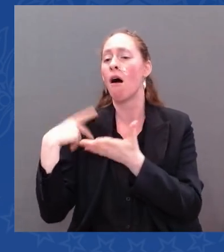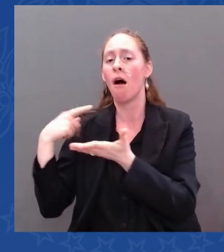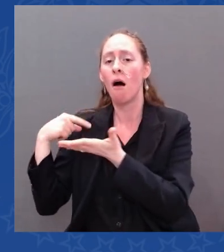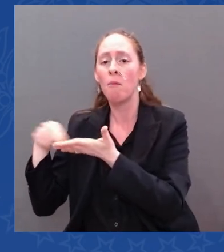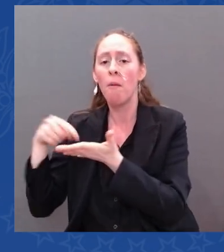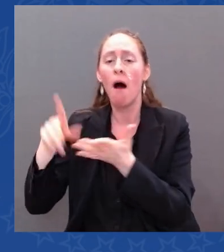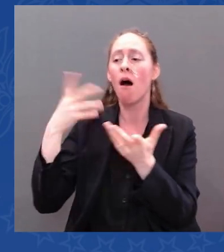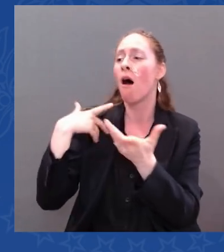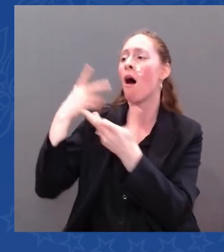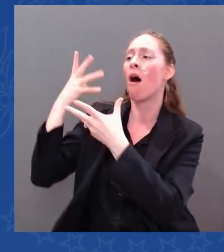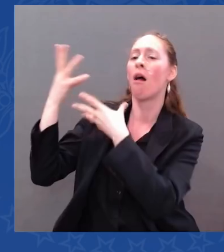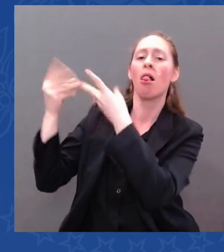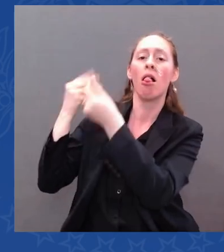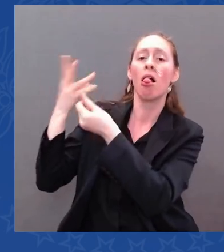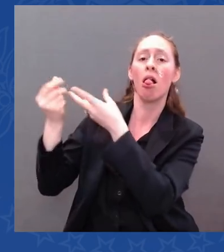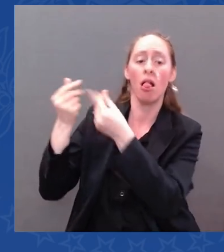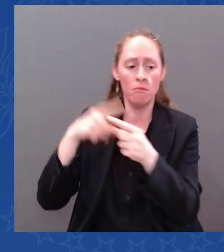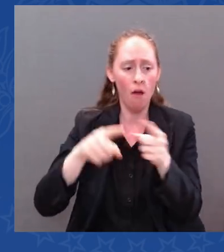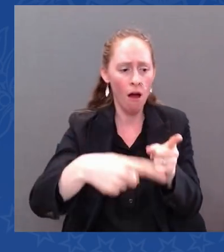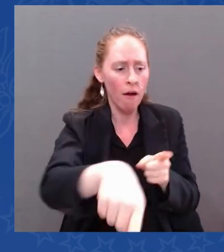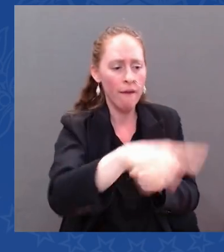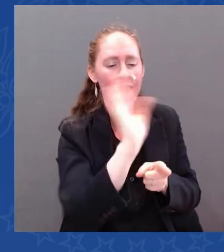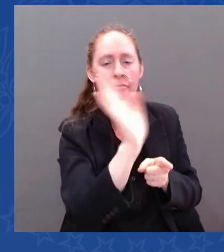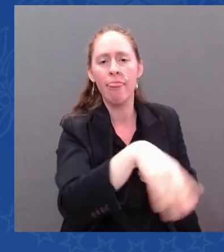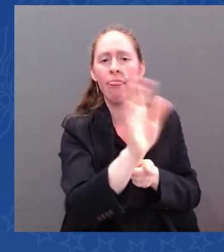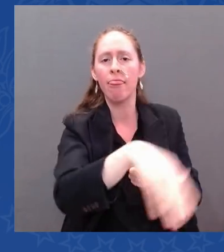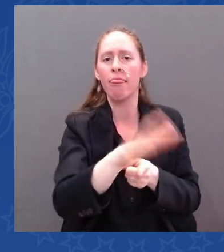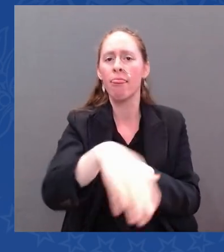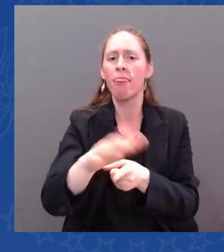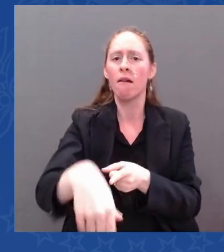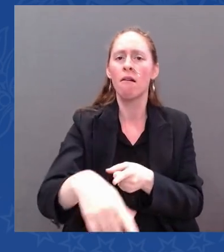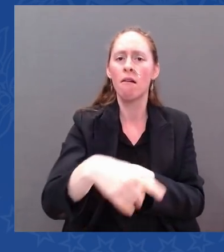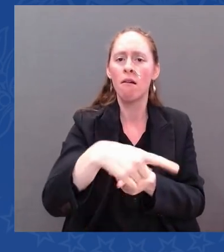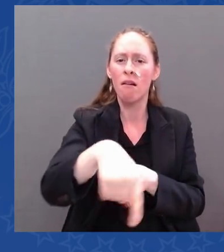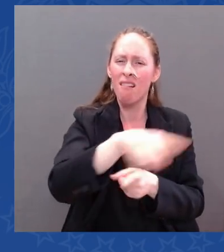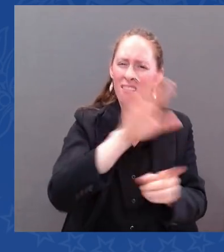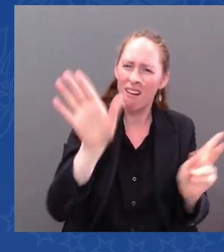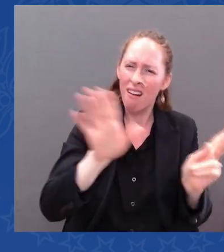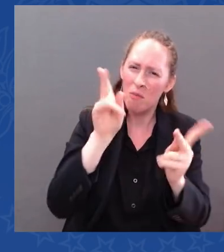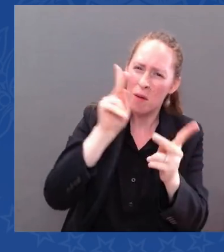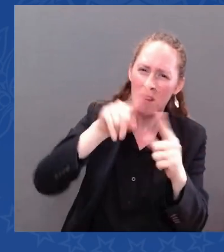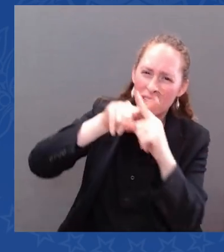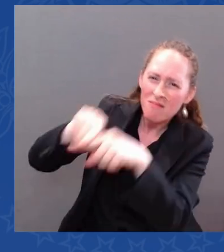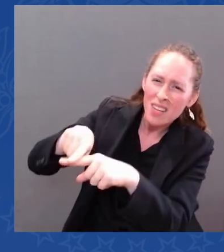Instead, now's the time to invest in your people. You can hire and retain the best workforce --